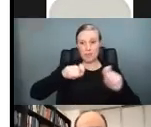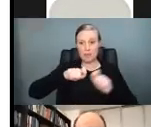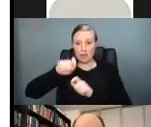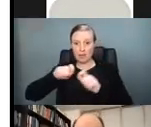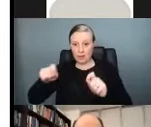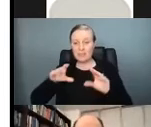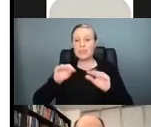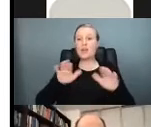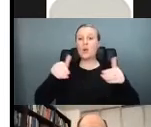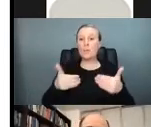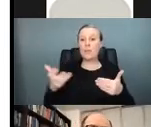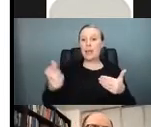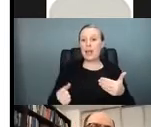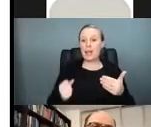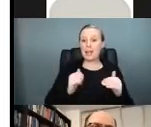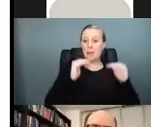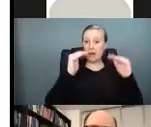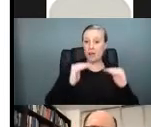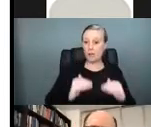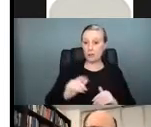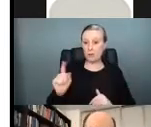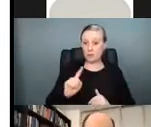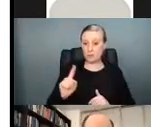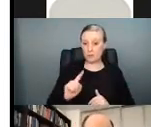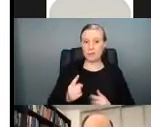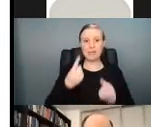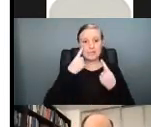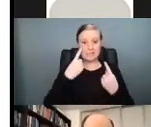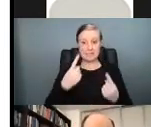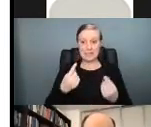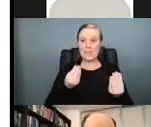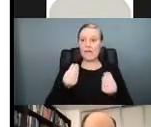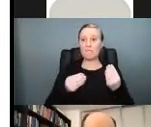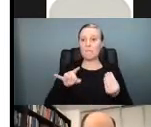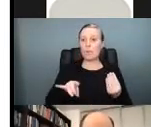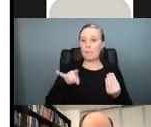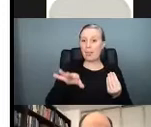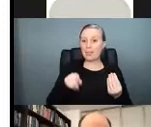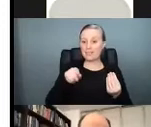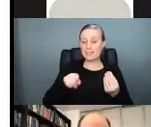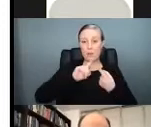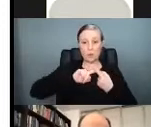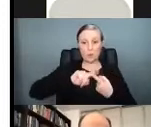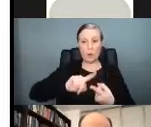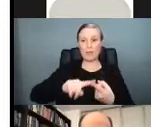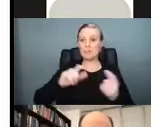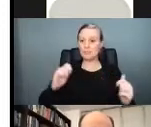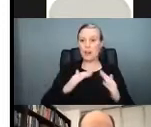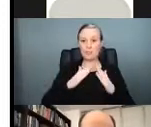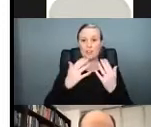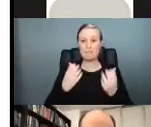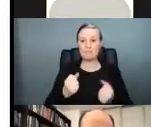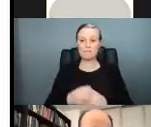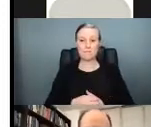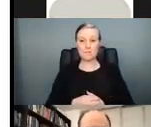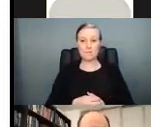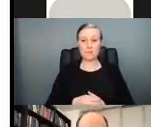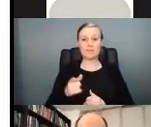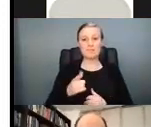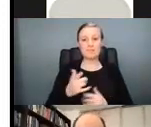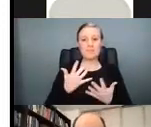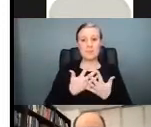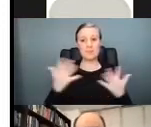the point I made about affordability as an ongoing challenge is a significant one, especially